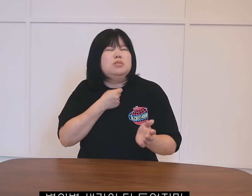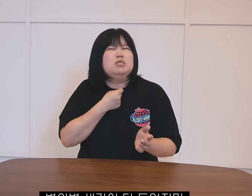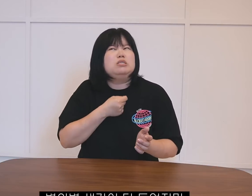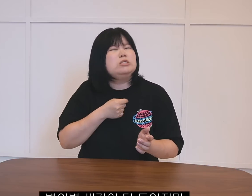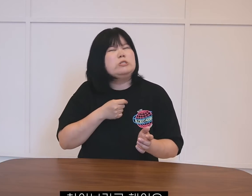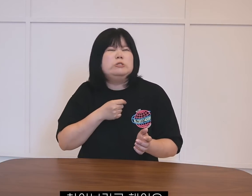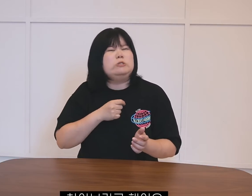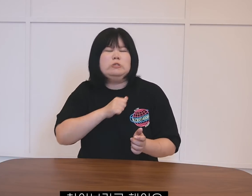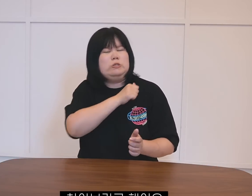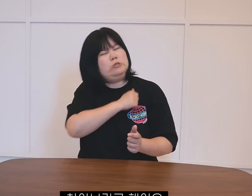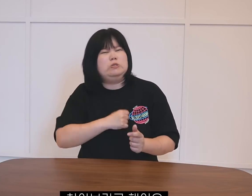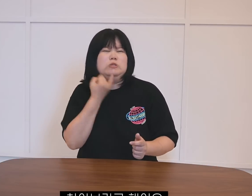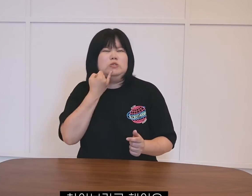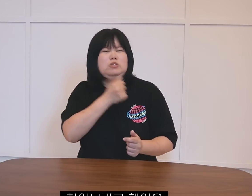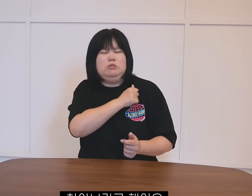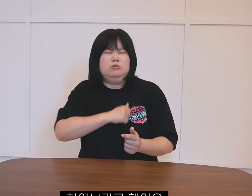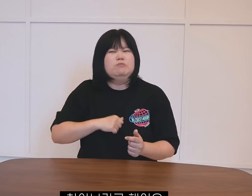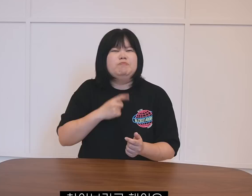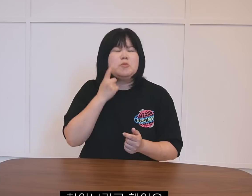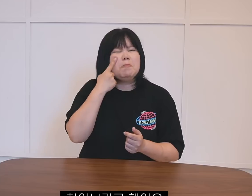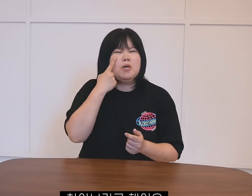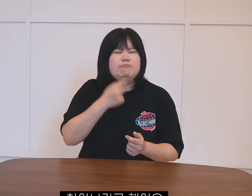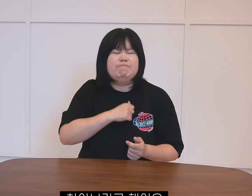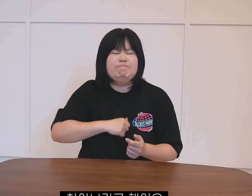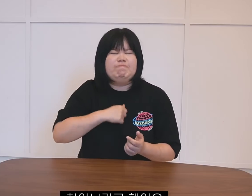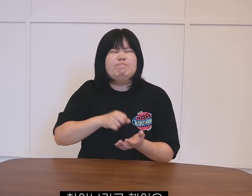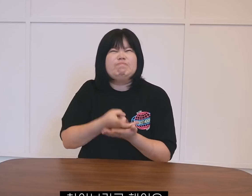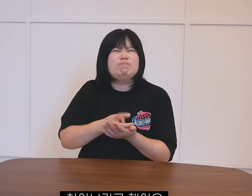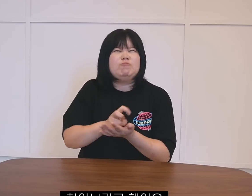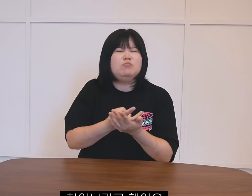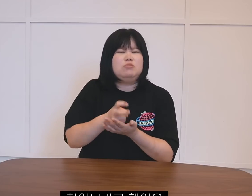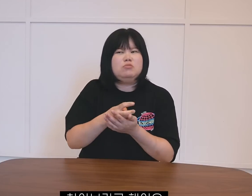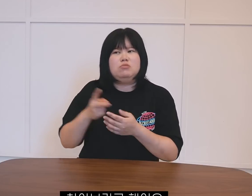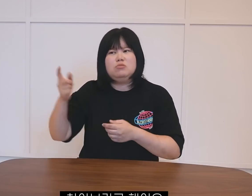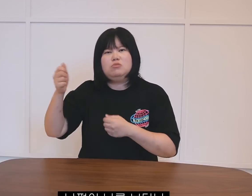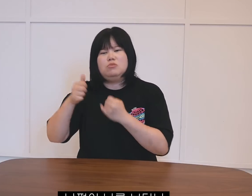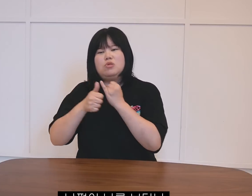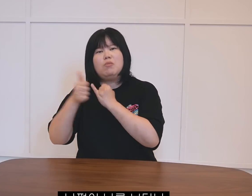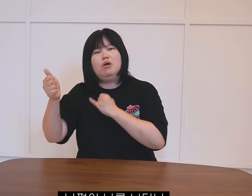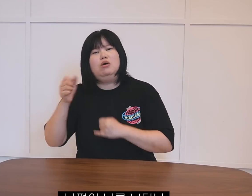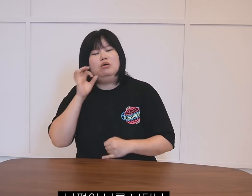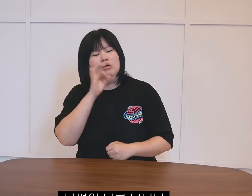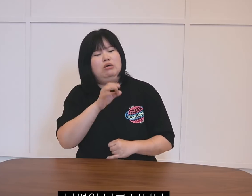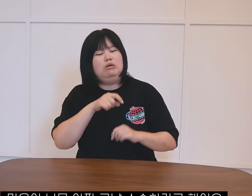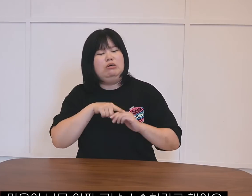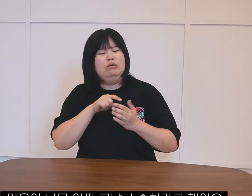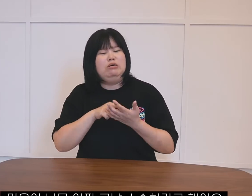but I decided to put up with it. Her husband looked at me